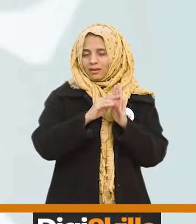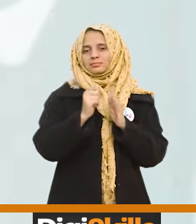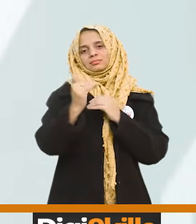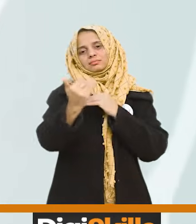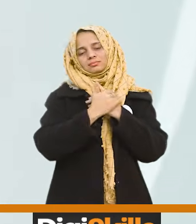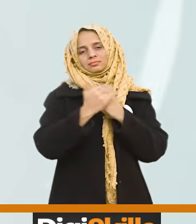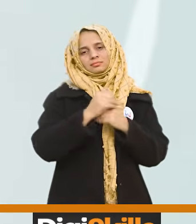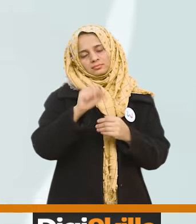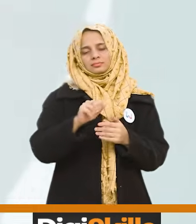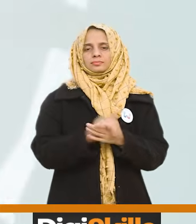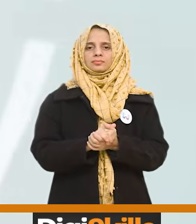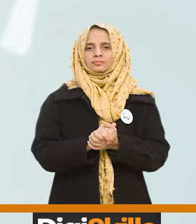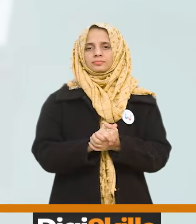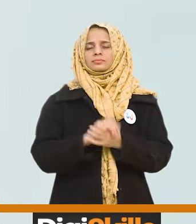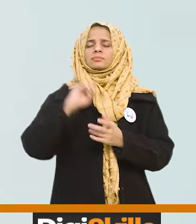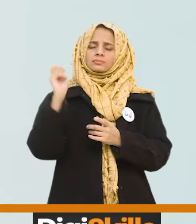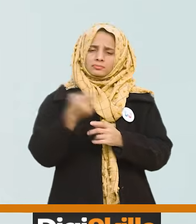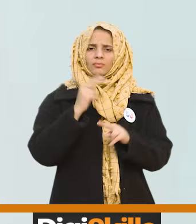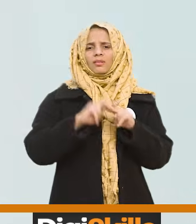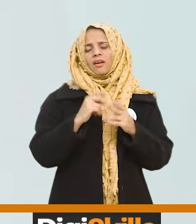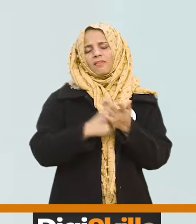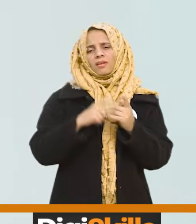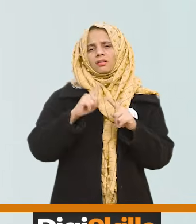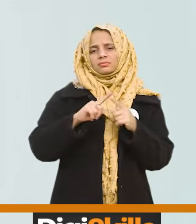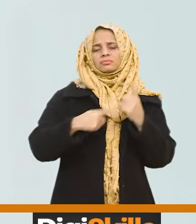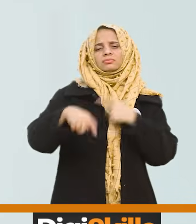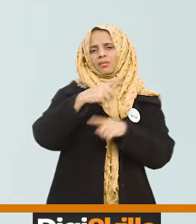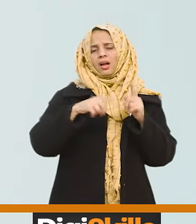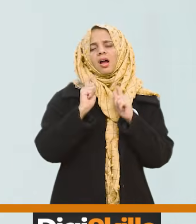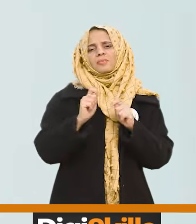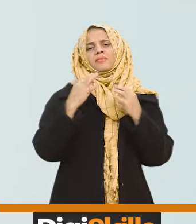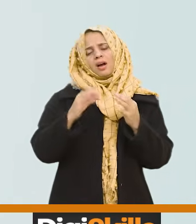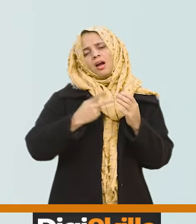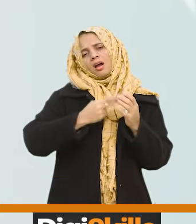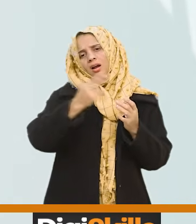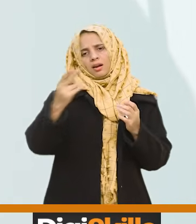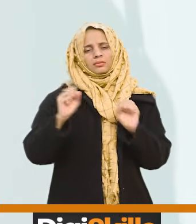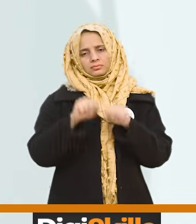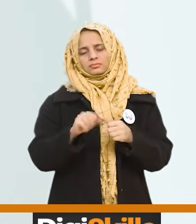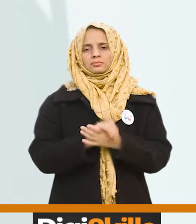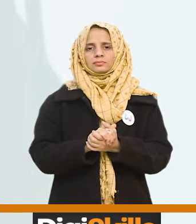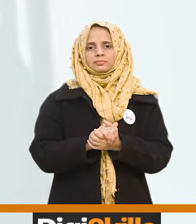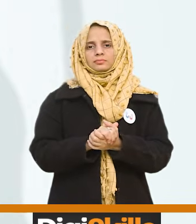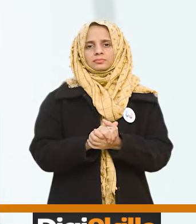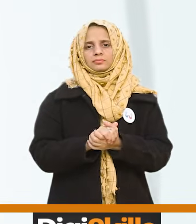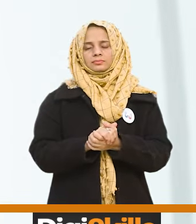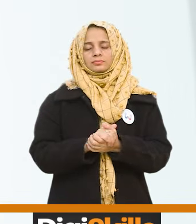Every freelance marketplace has, in general, a similar system and